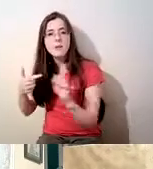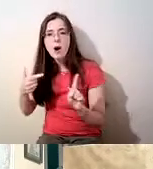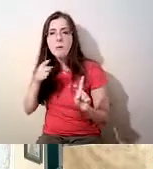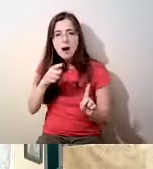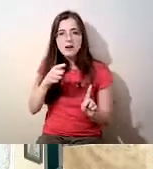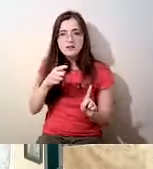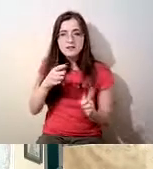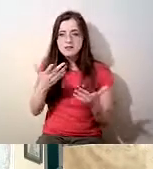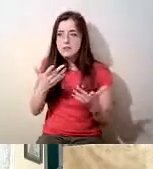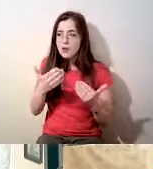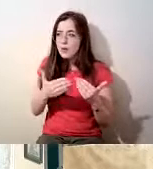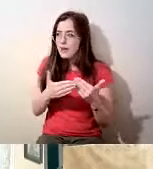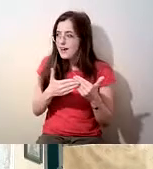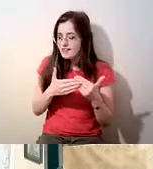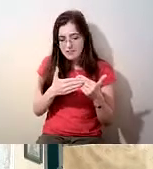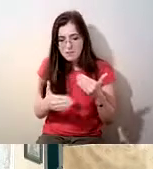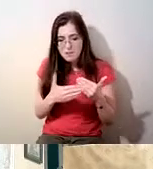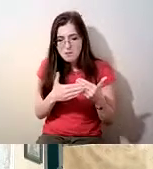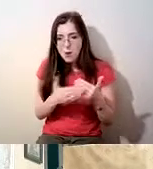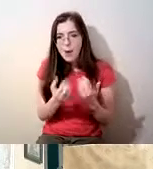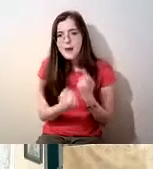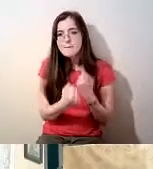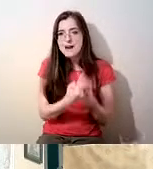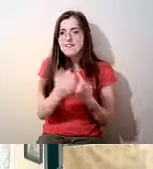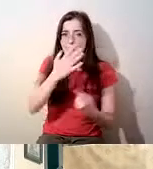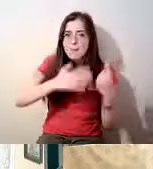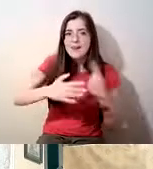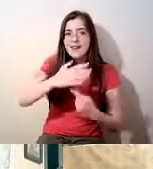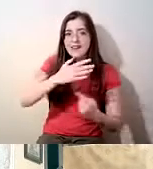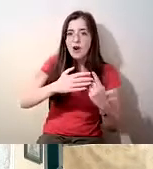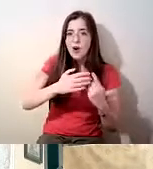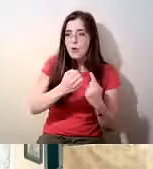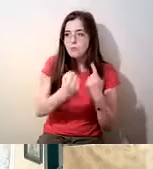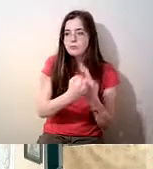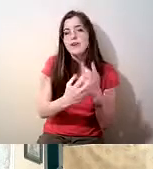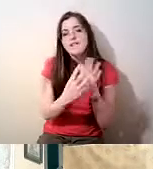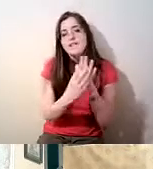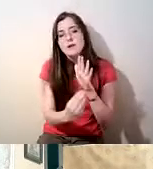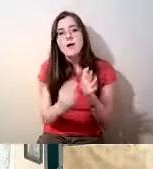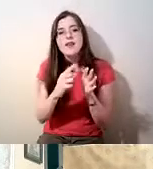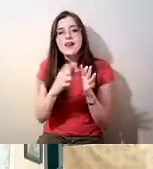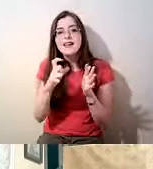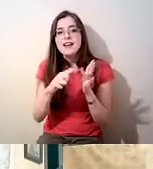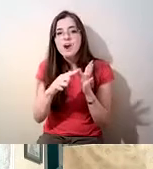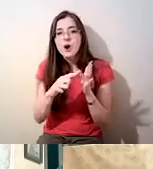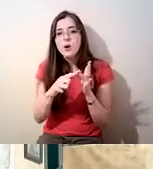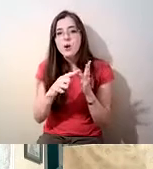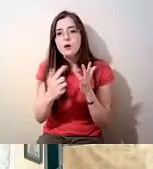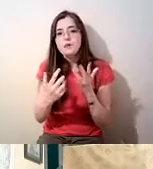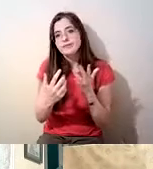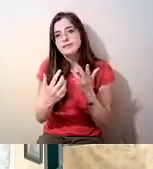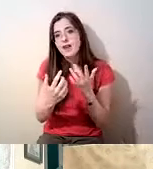so the ecolabelism that karani was talking about and focused on the straw ban so basically i just